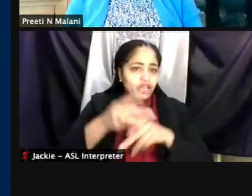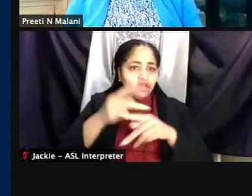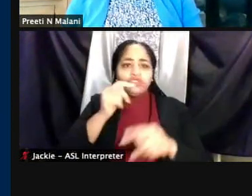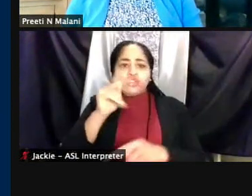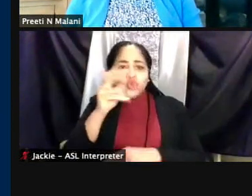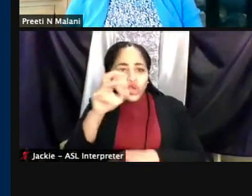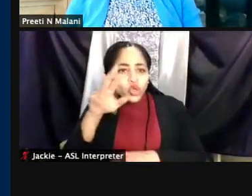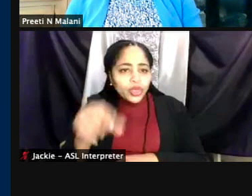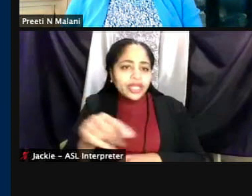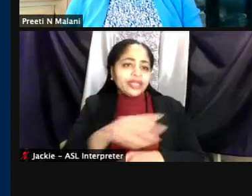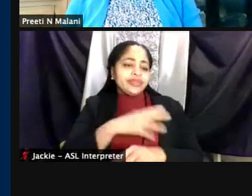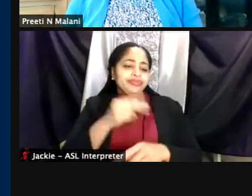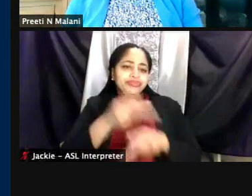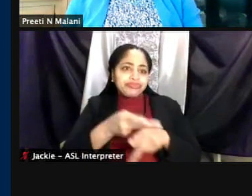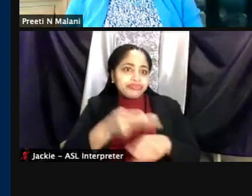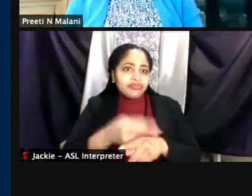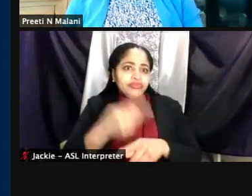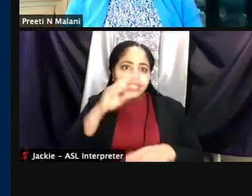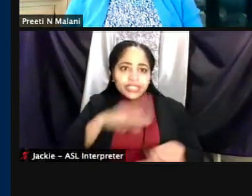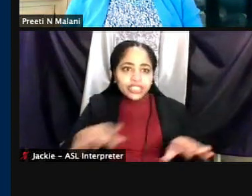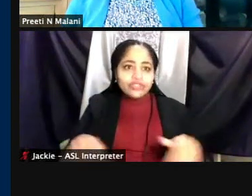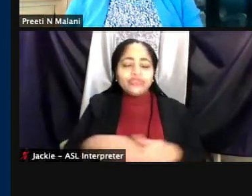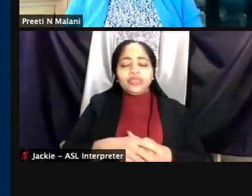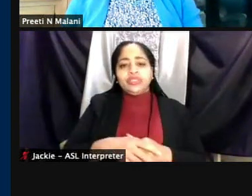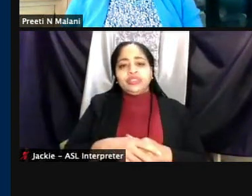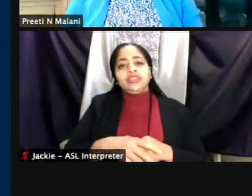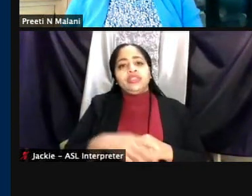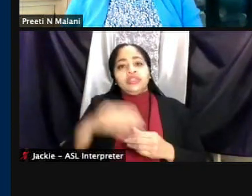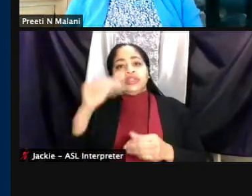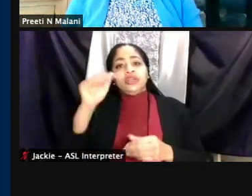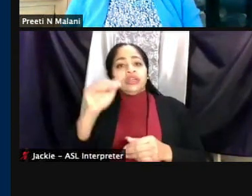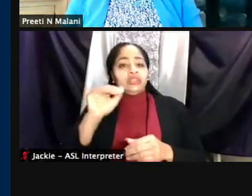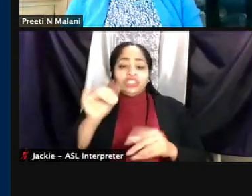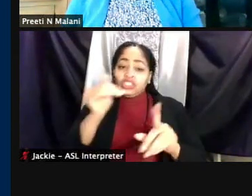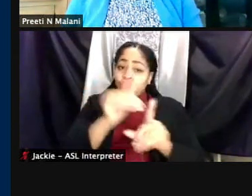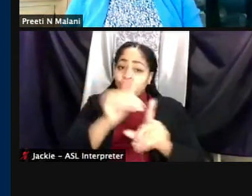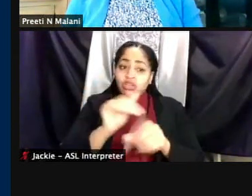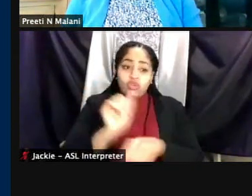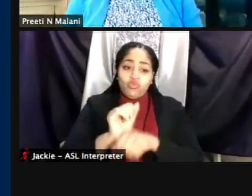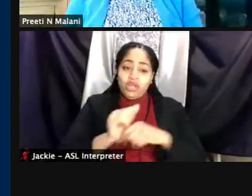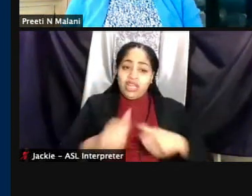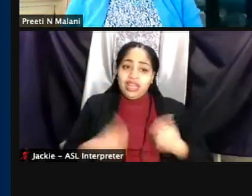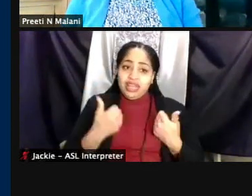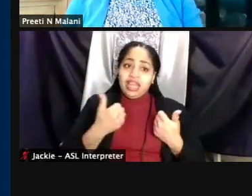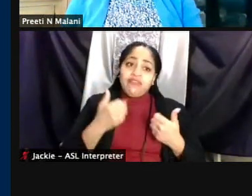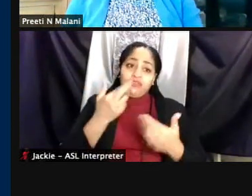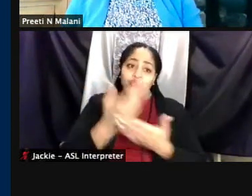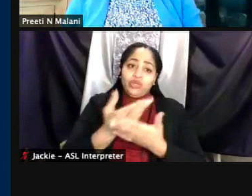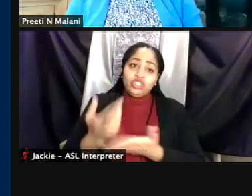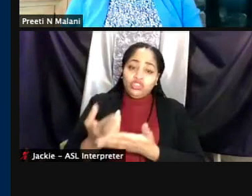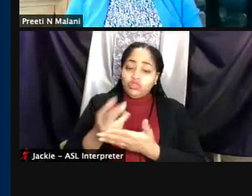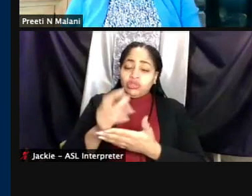As a reminder the work-life resource section of the university HR page